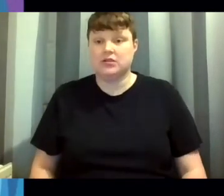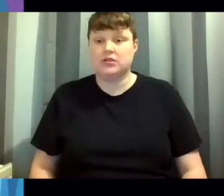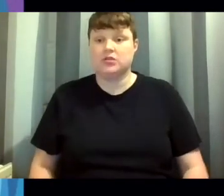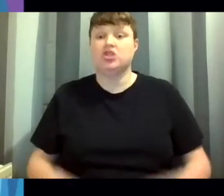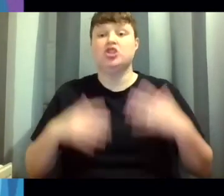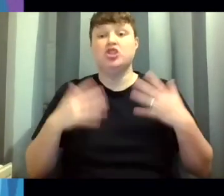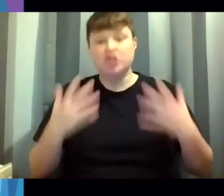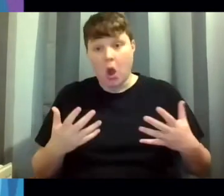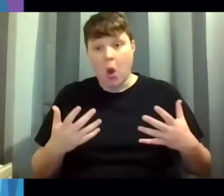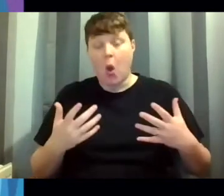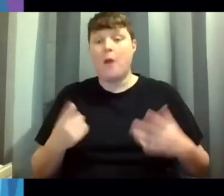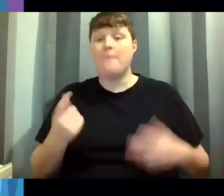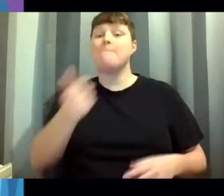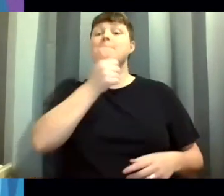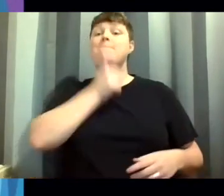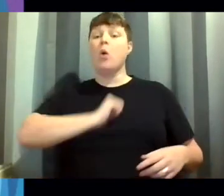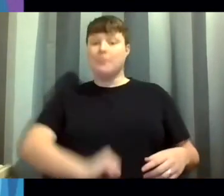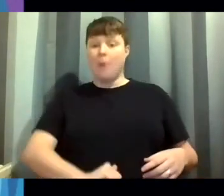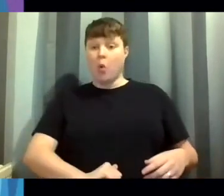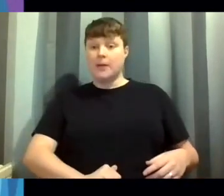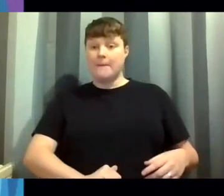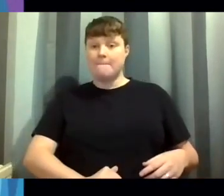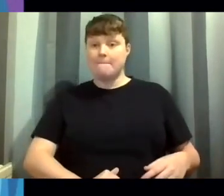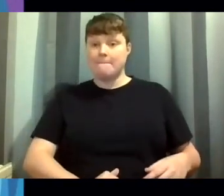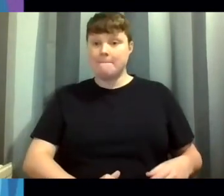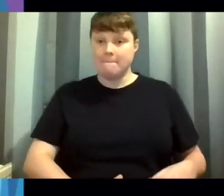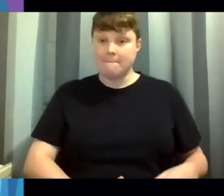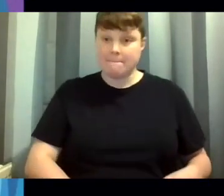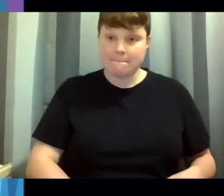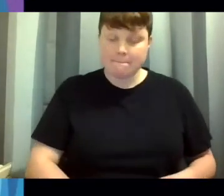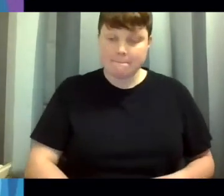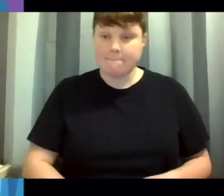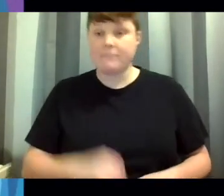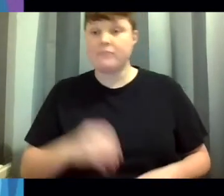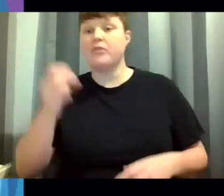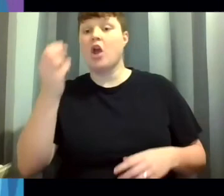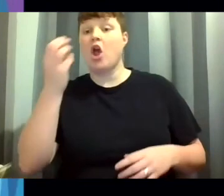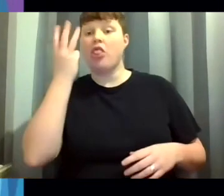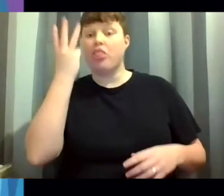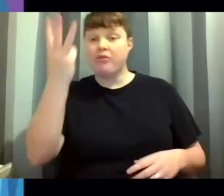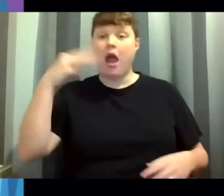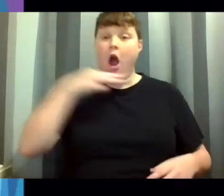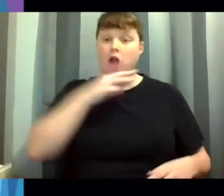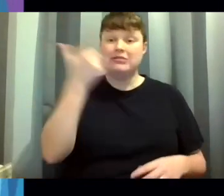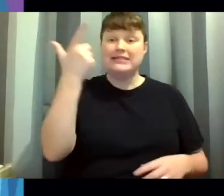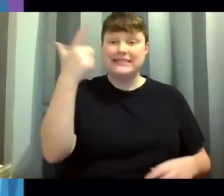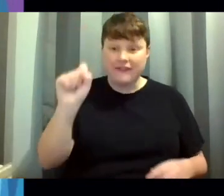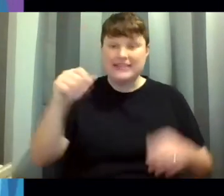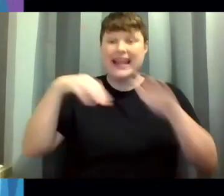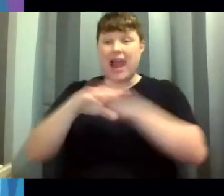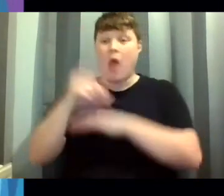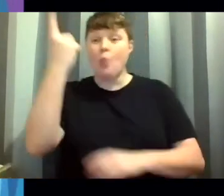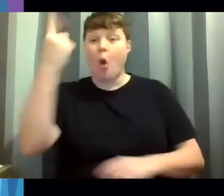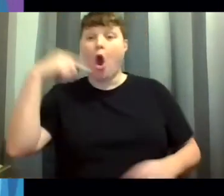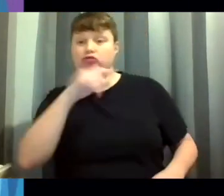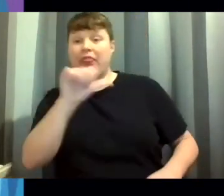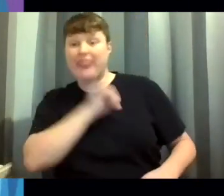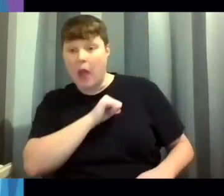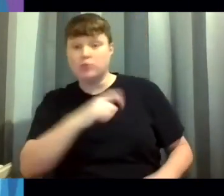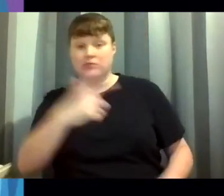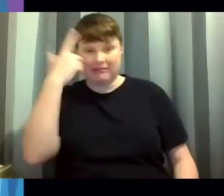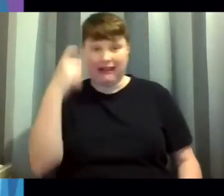post-mortem, around 370 cases per 100,000 are actually detected in Barrett's oesophagus.